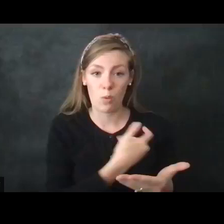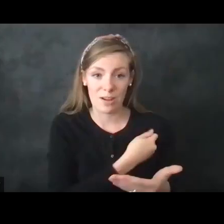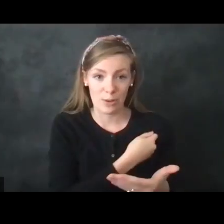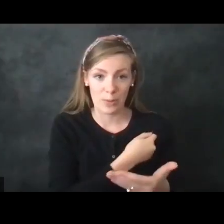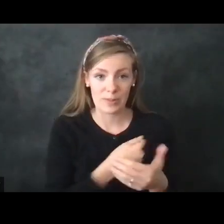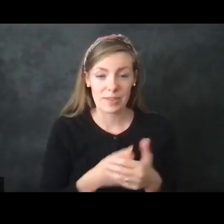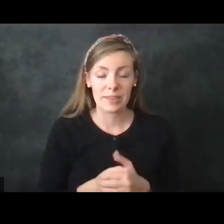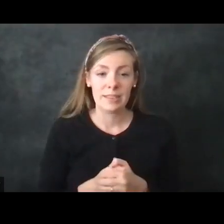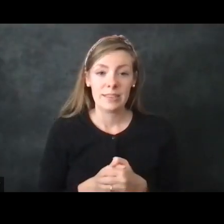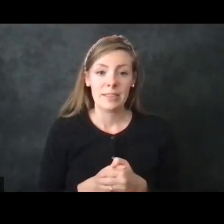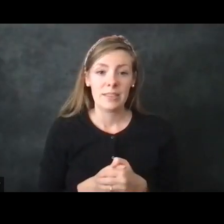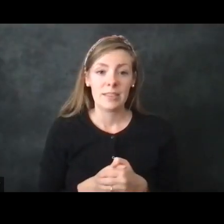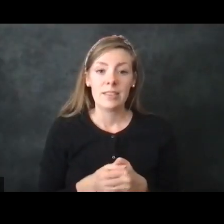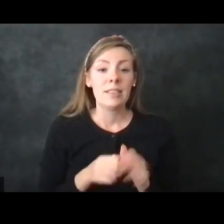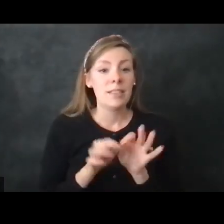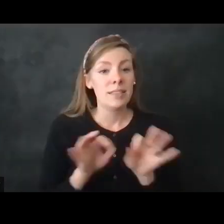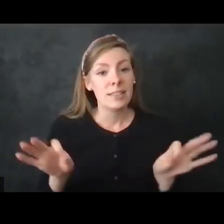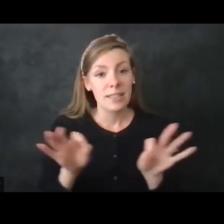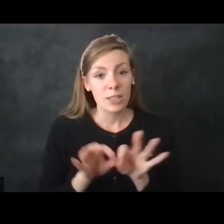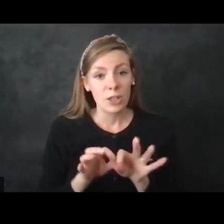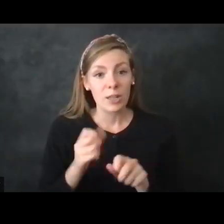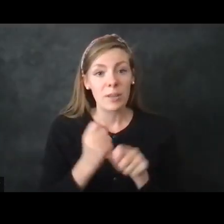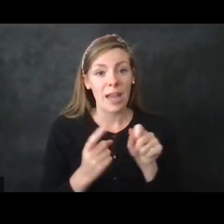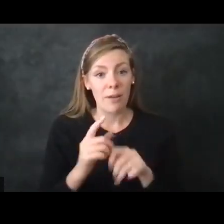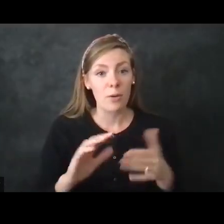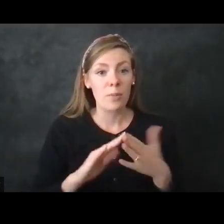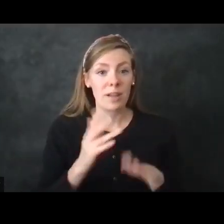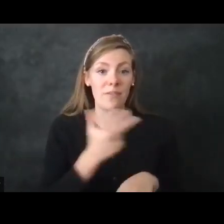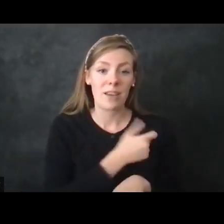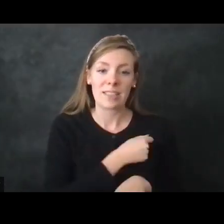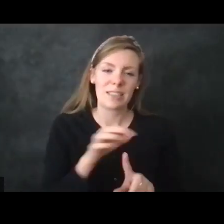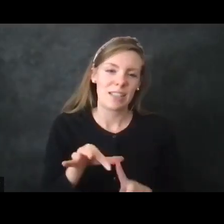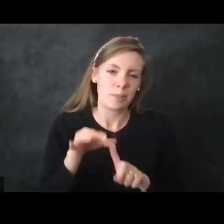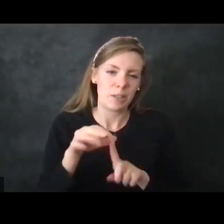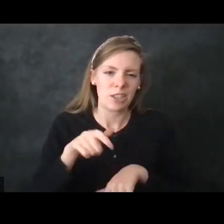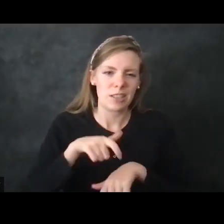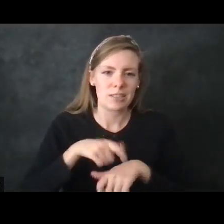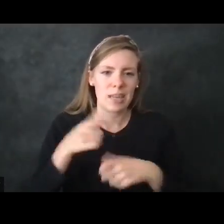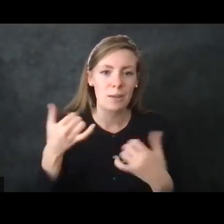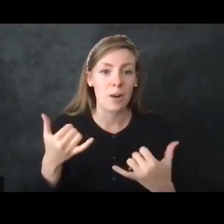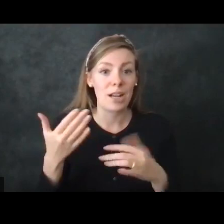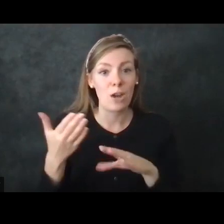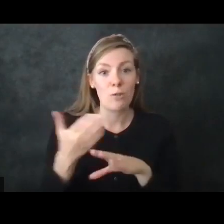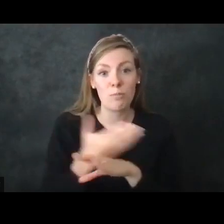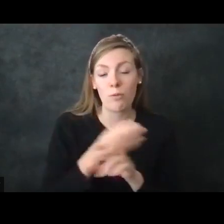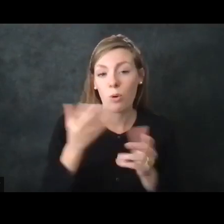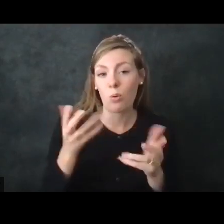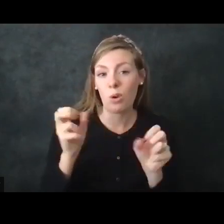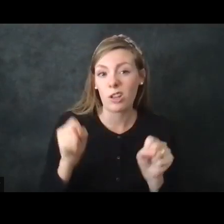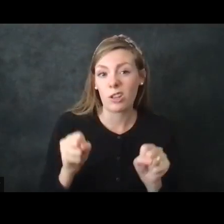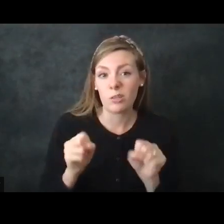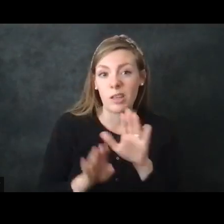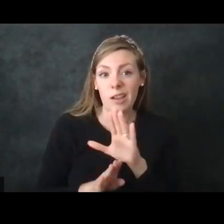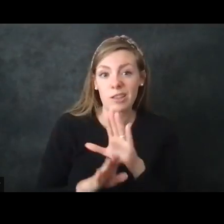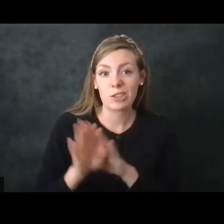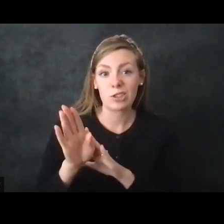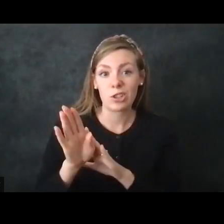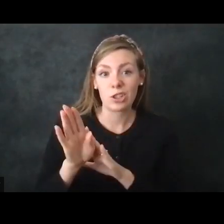Yet it's critical that everyone get vaccinated, especially at this time before what could be another surge in cases this winter.